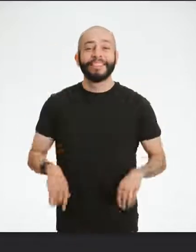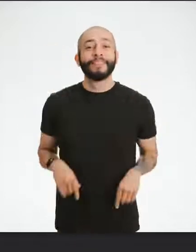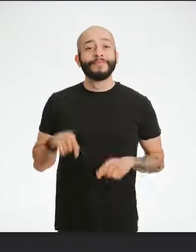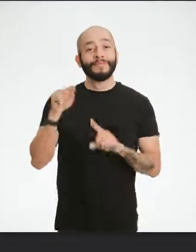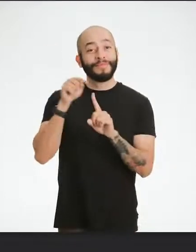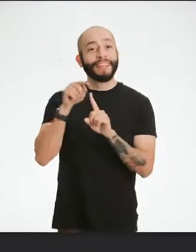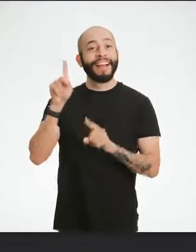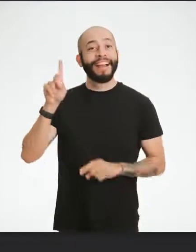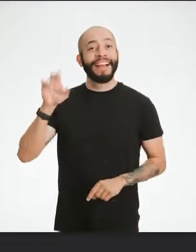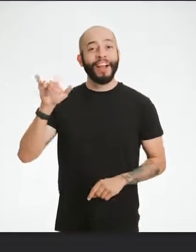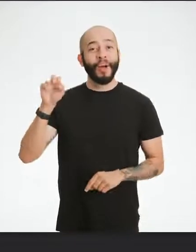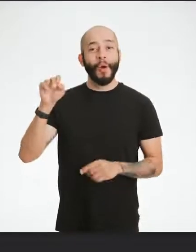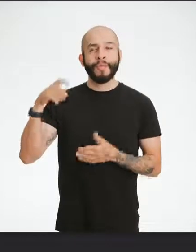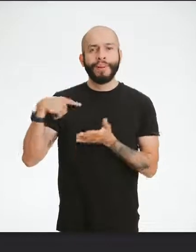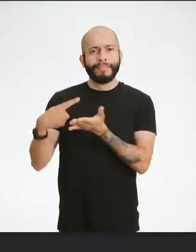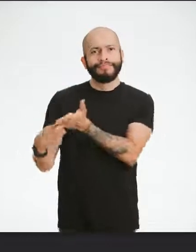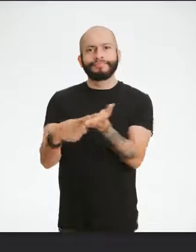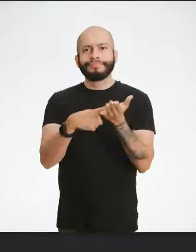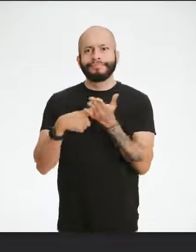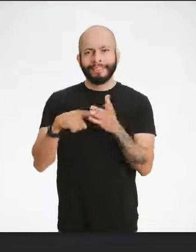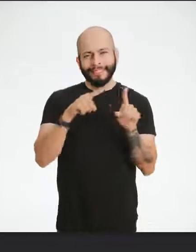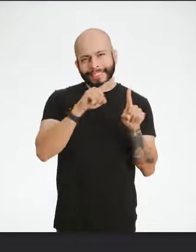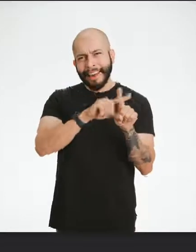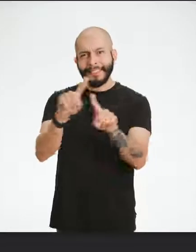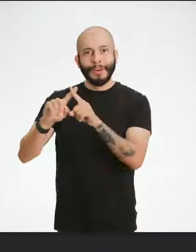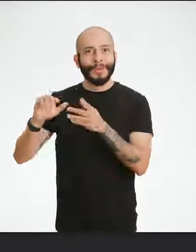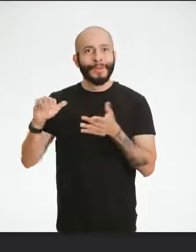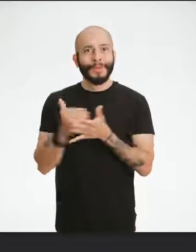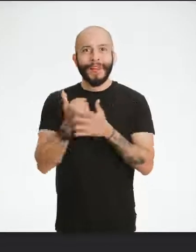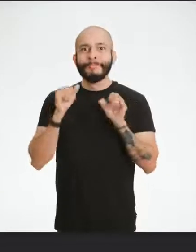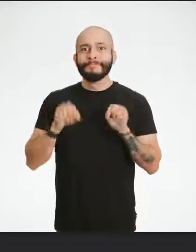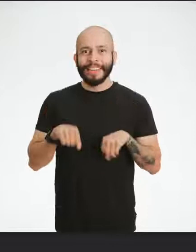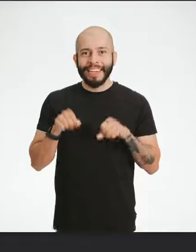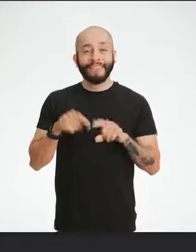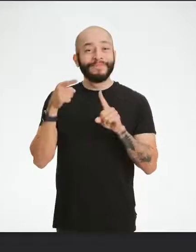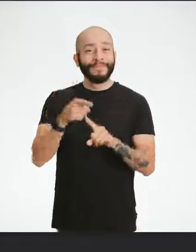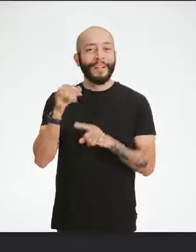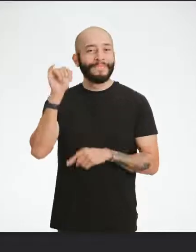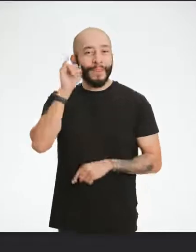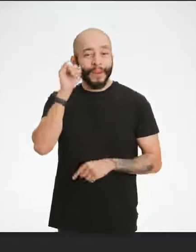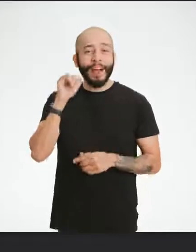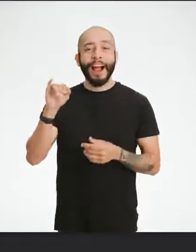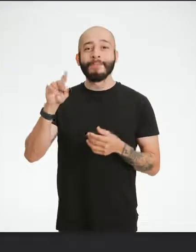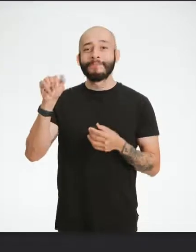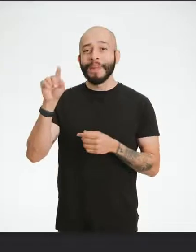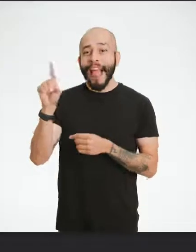In the Keynote, we already talked about some new capabilities across iPhone, iPad, Mac,